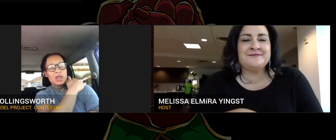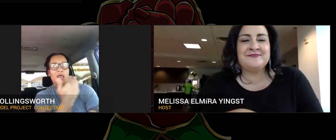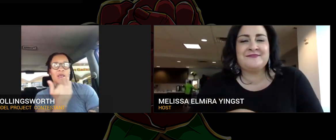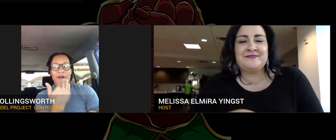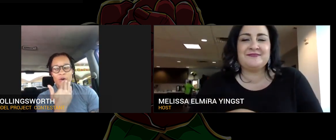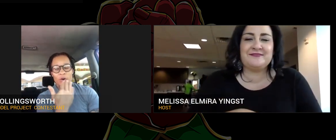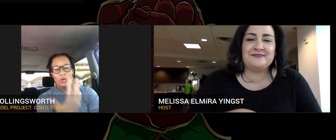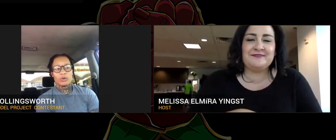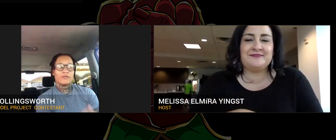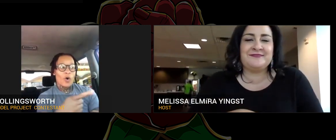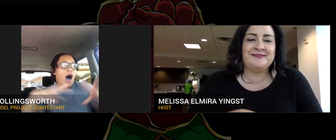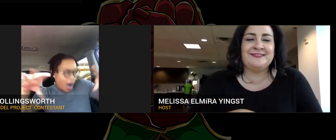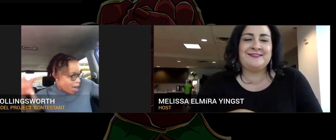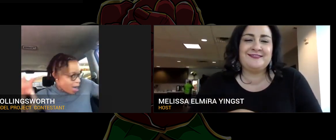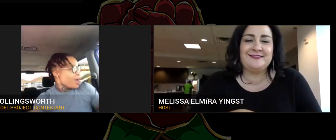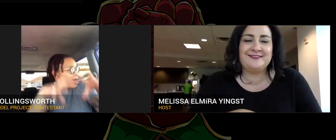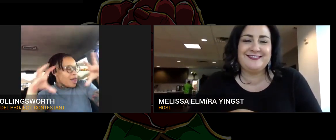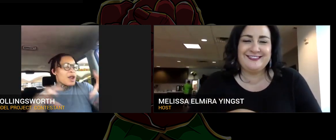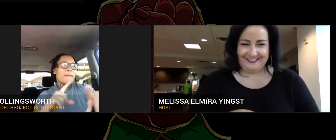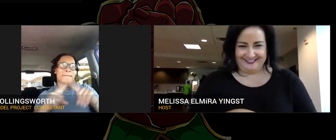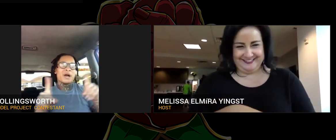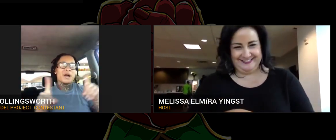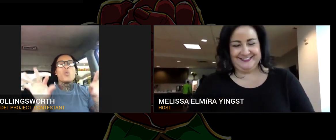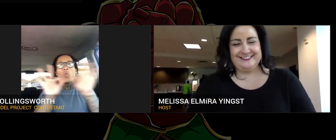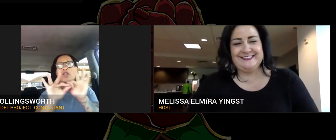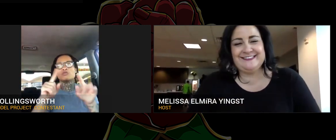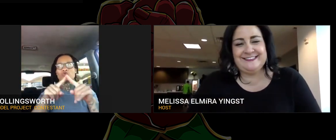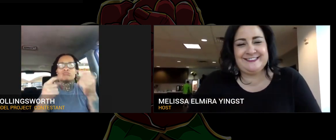It was a lot of work but it's a pat on the back. Like, thank you. I did a lot of work, but it was worth it to